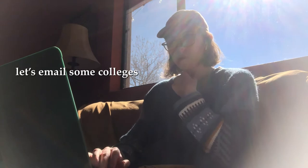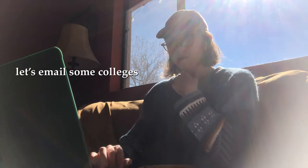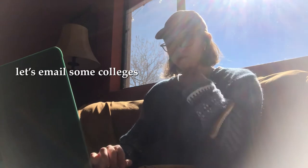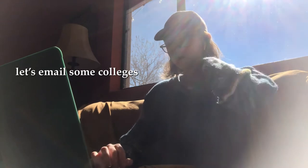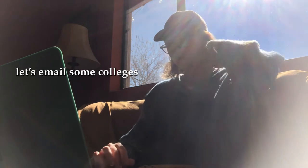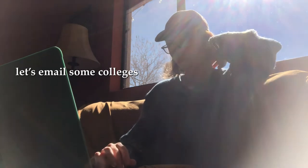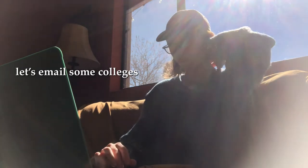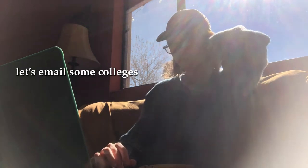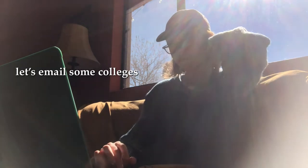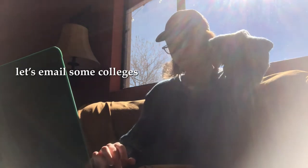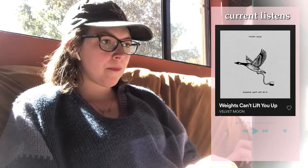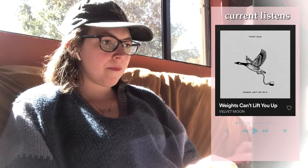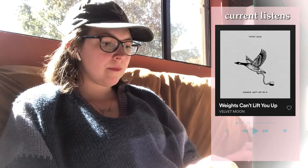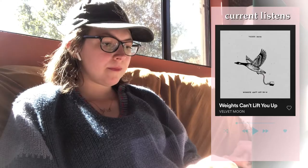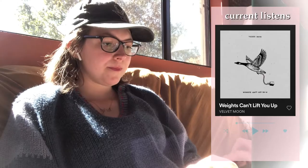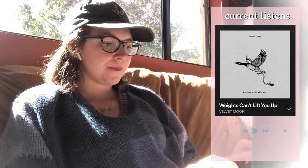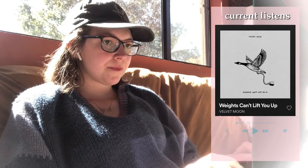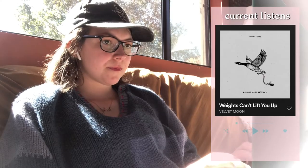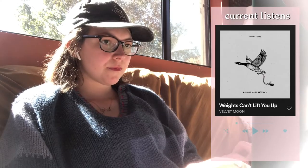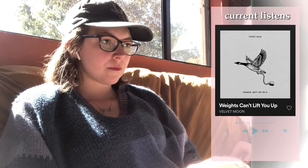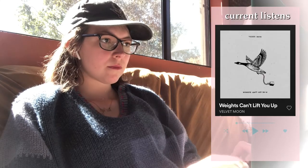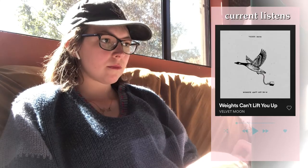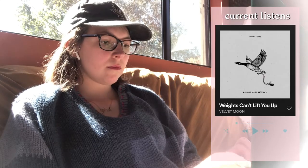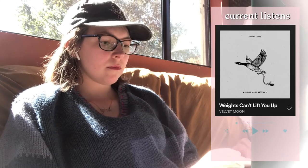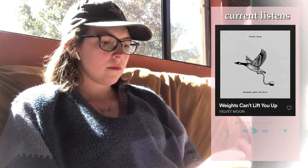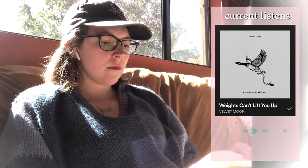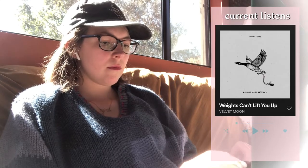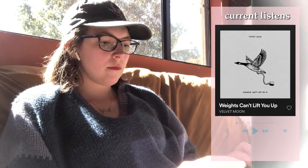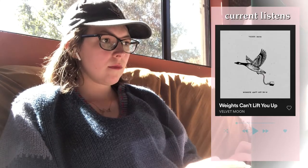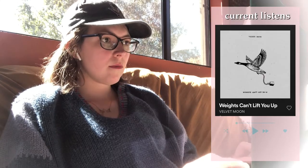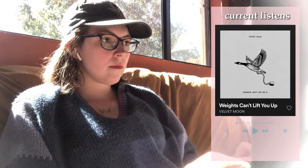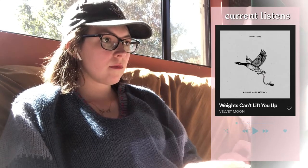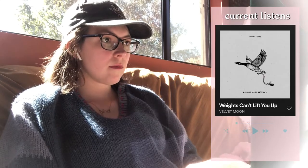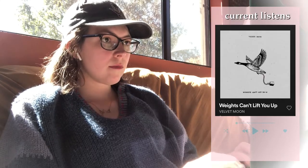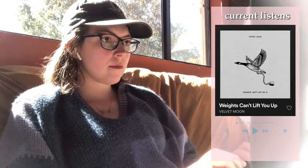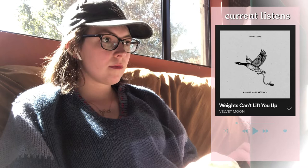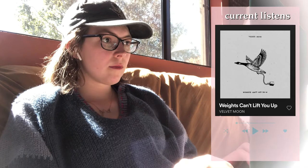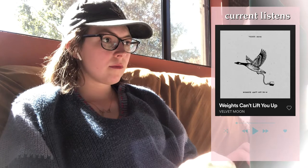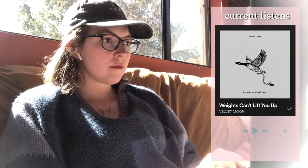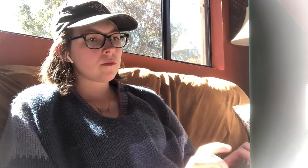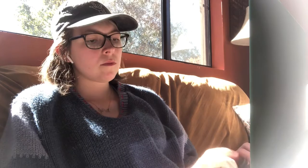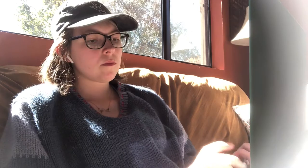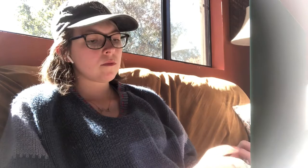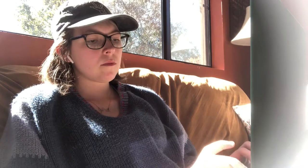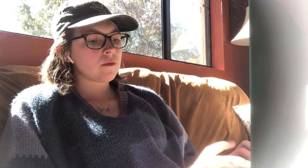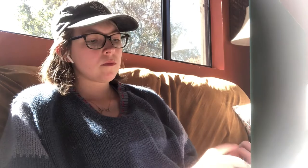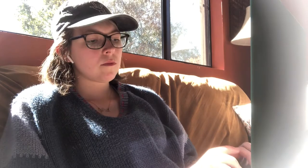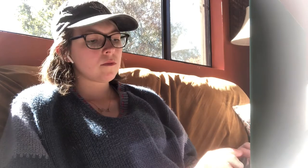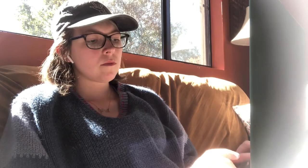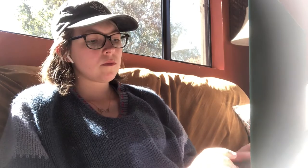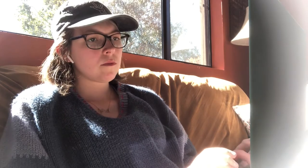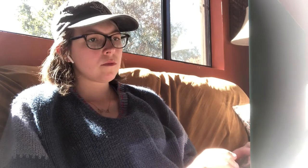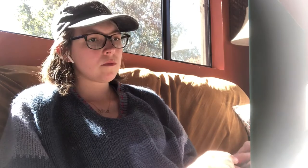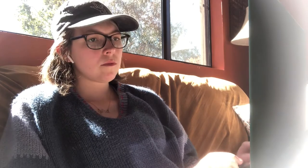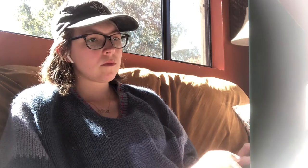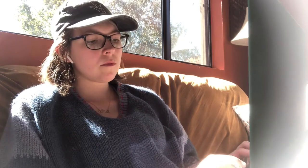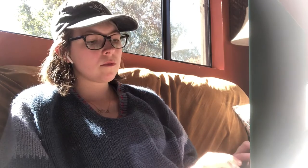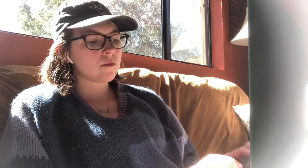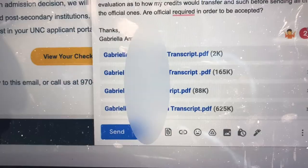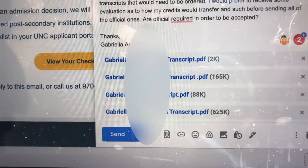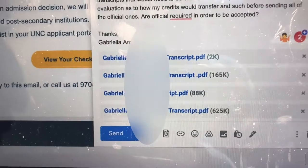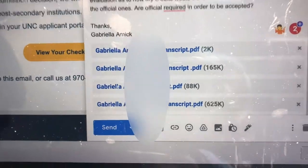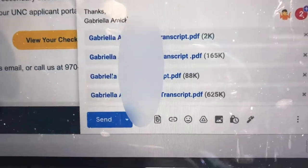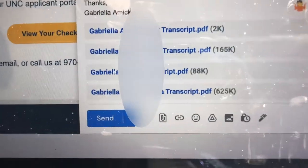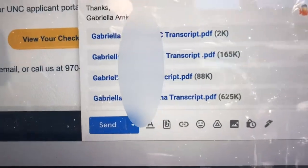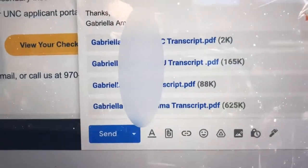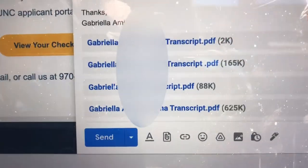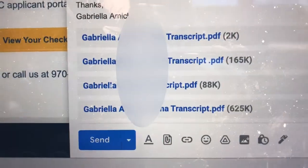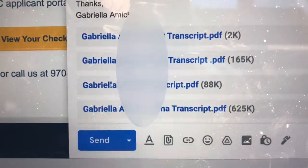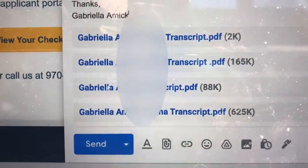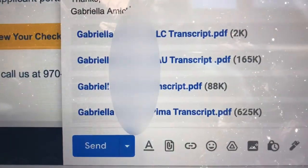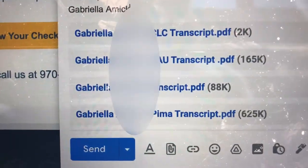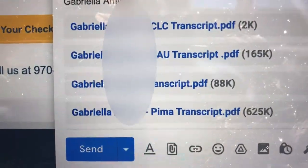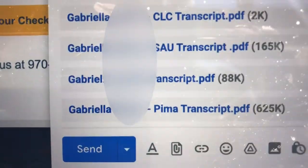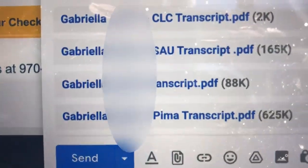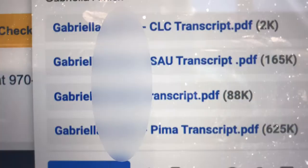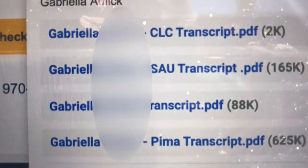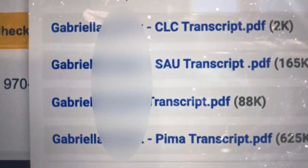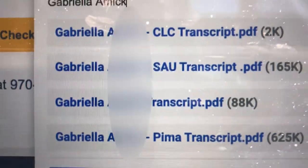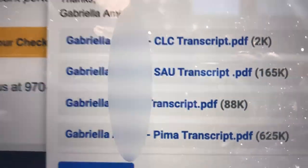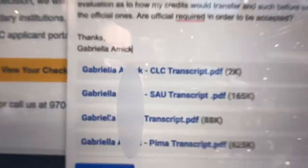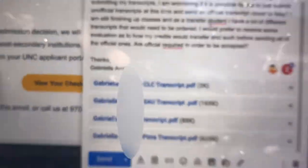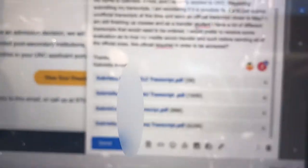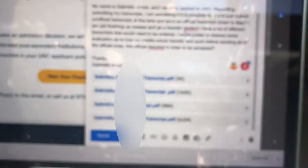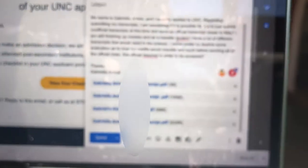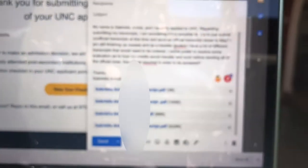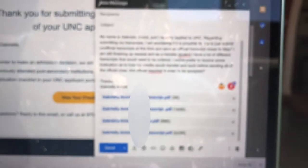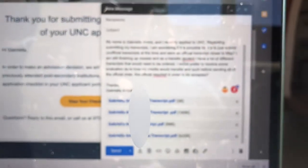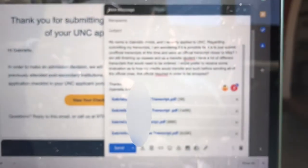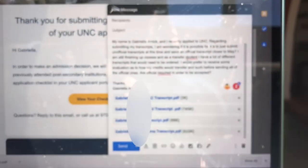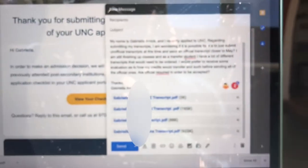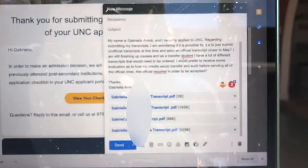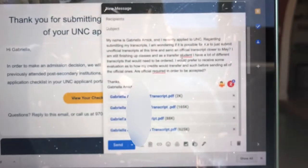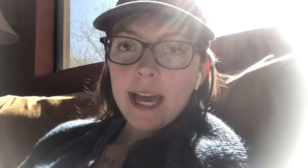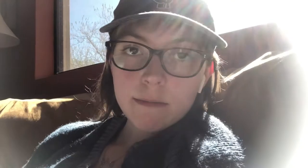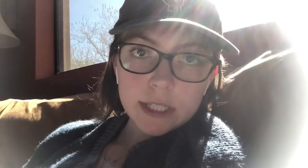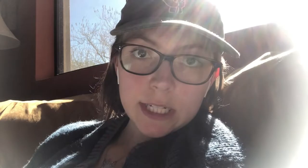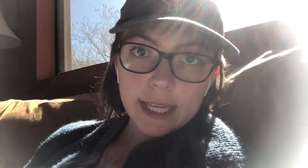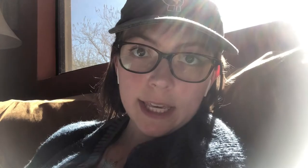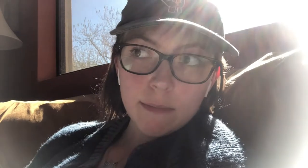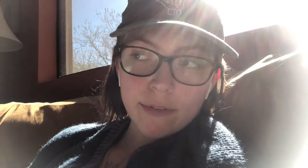i don't think i'll feel it when i hit the ground i have so many transcripts